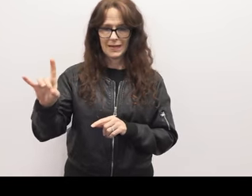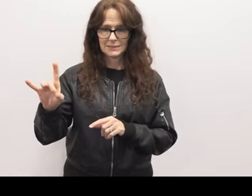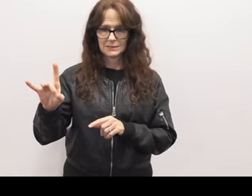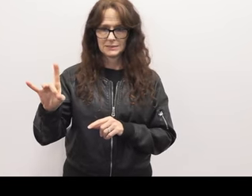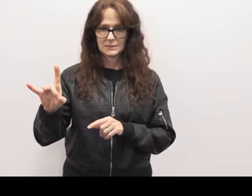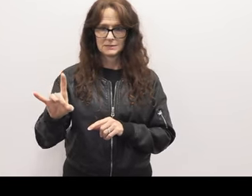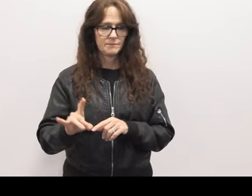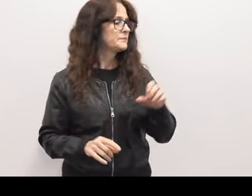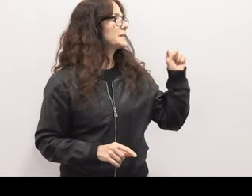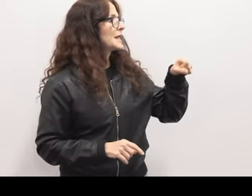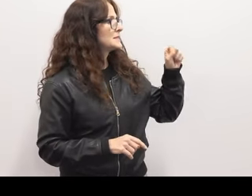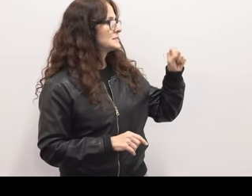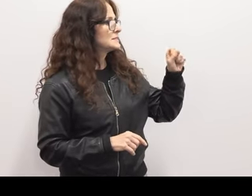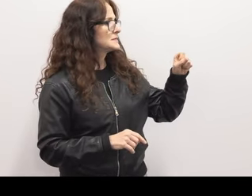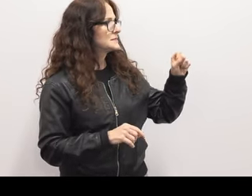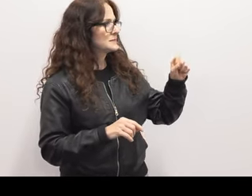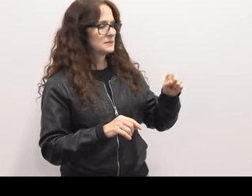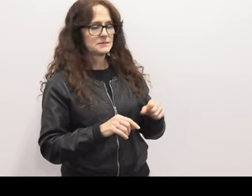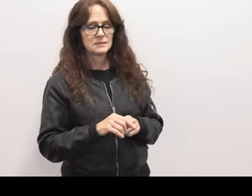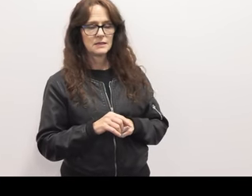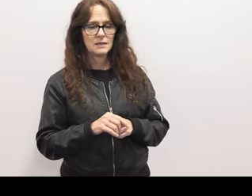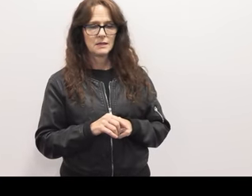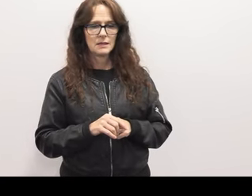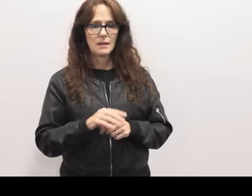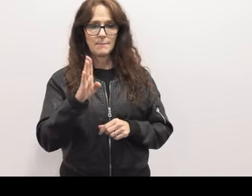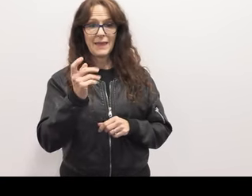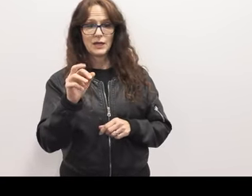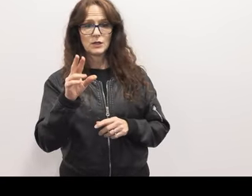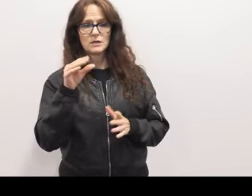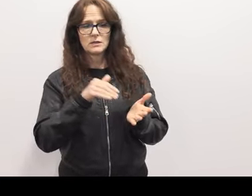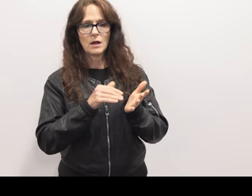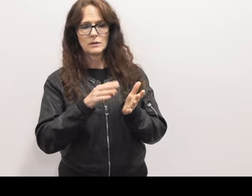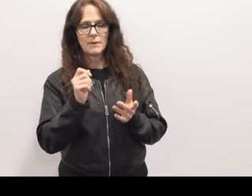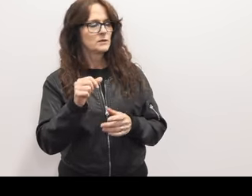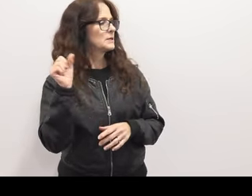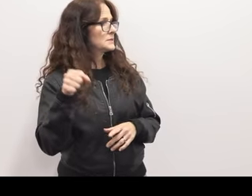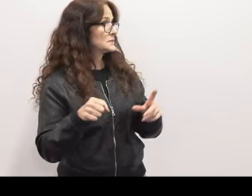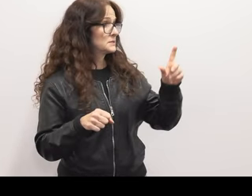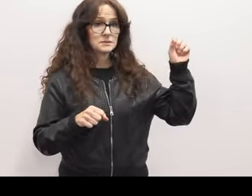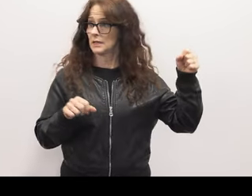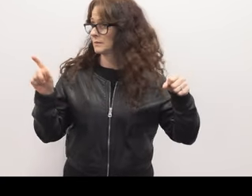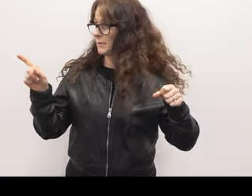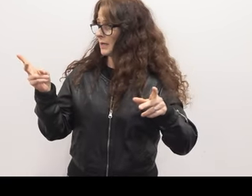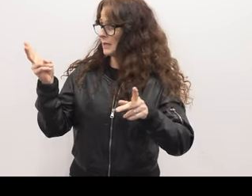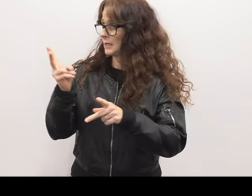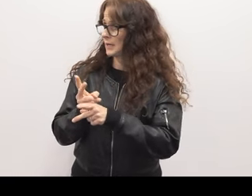[Jill Baker] Yes. [AJ Crabill] Does that work for folks? [Juan Benitez] But still keeping the 80%